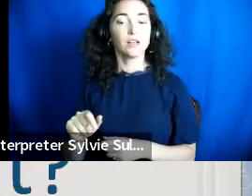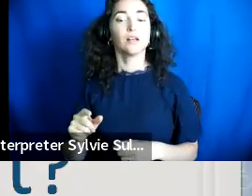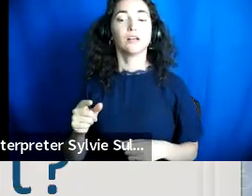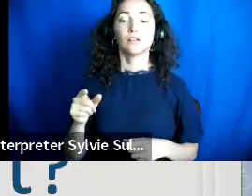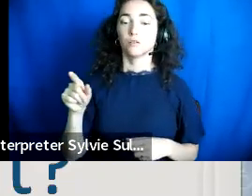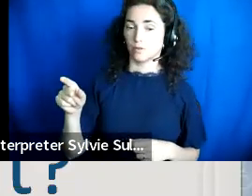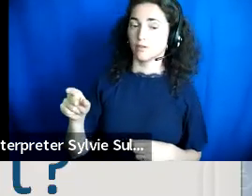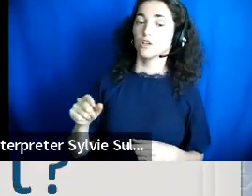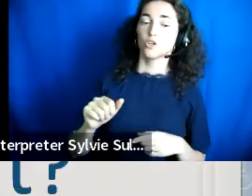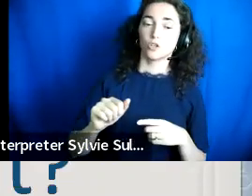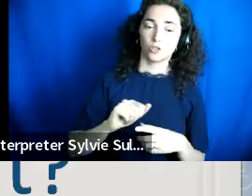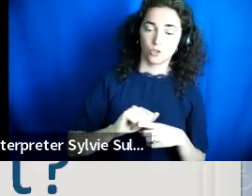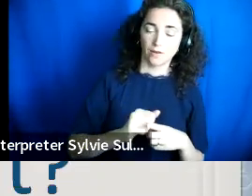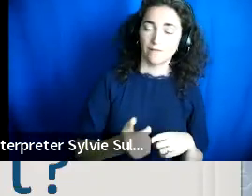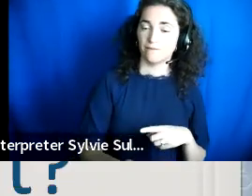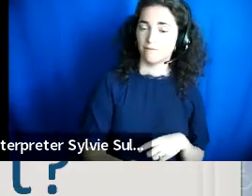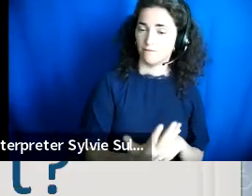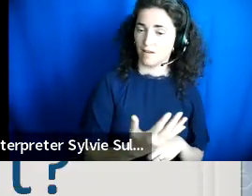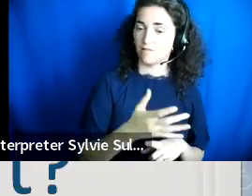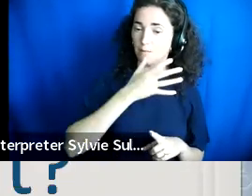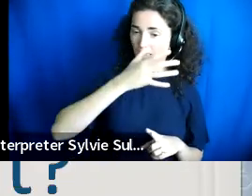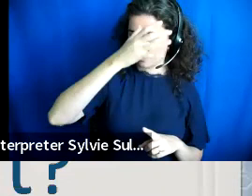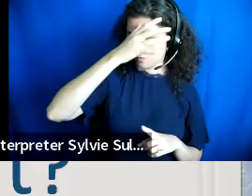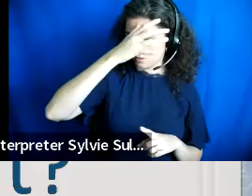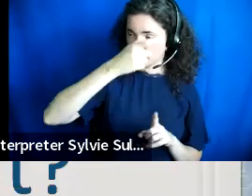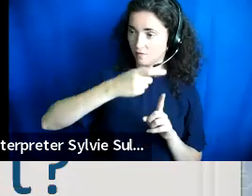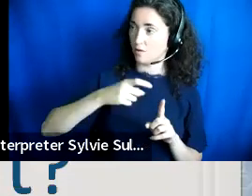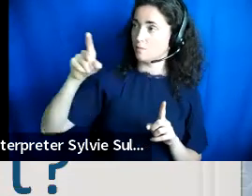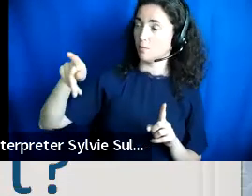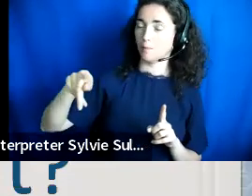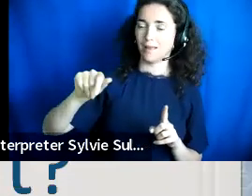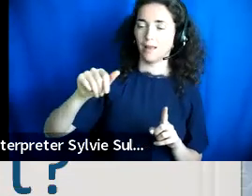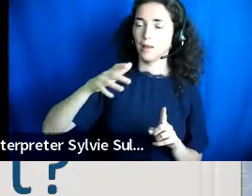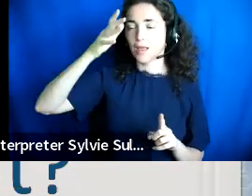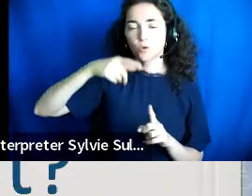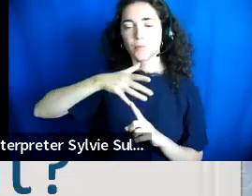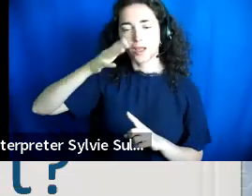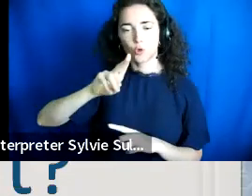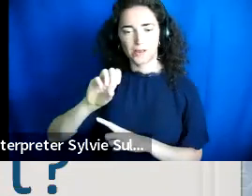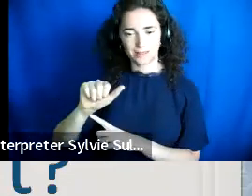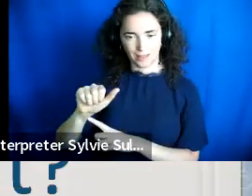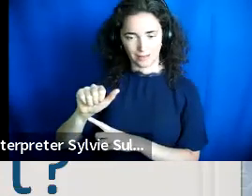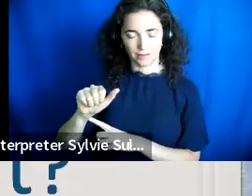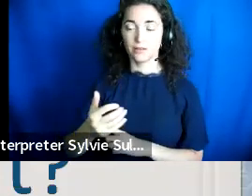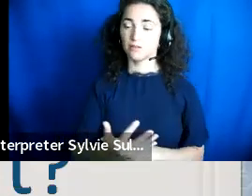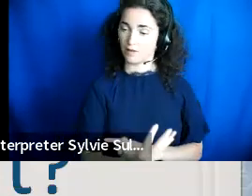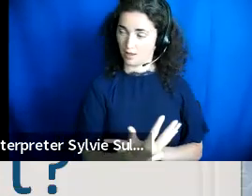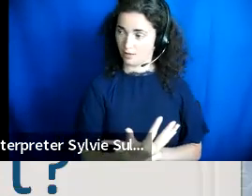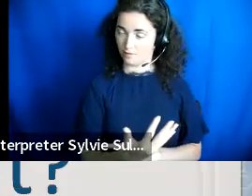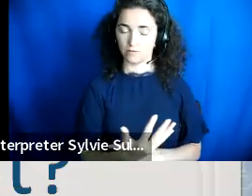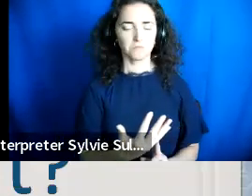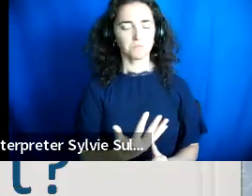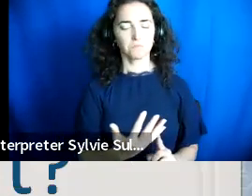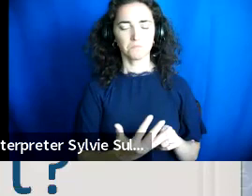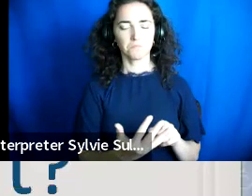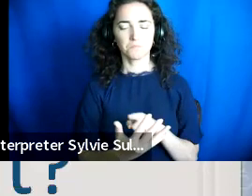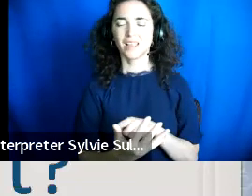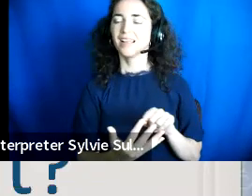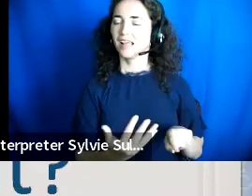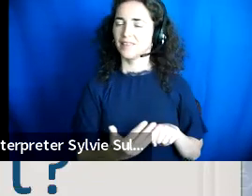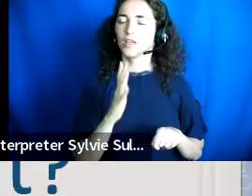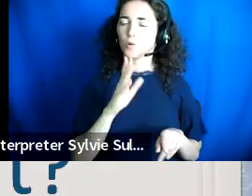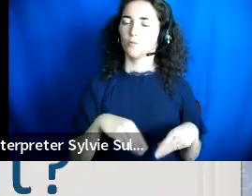To then train our support Parents, These are individuals who feel like they would like to share in the journey with another family who's looking for that support.